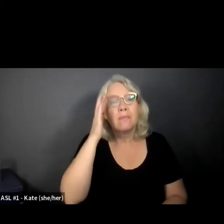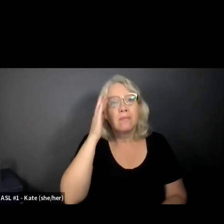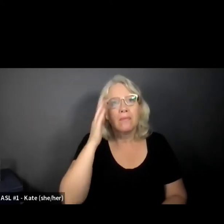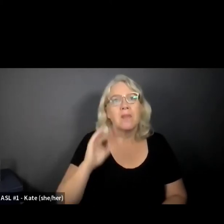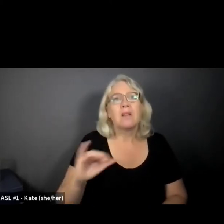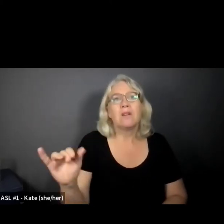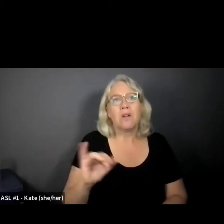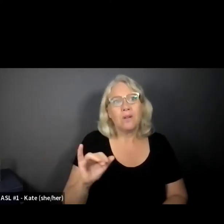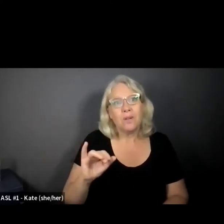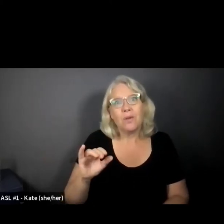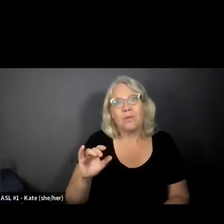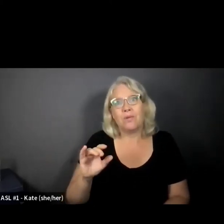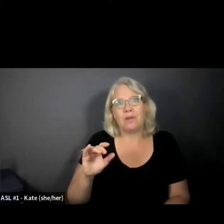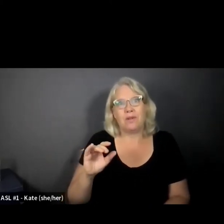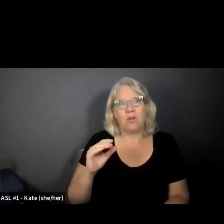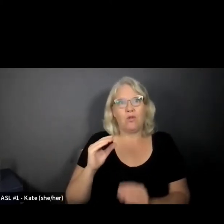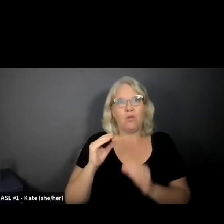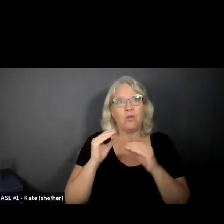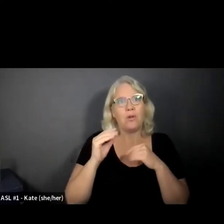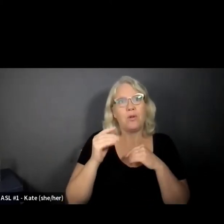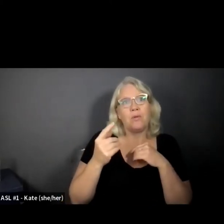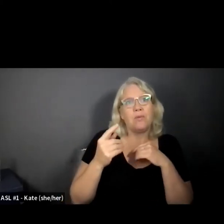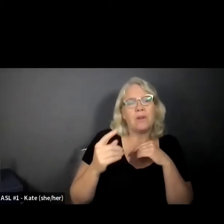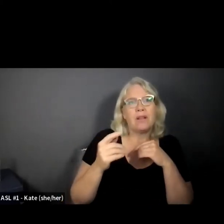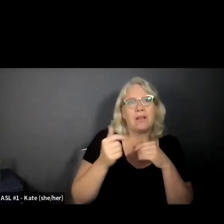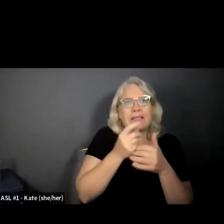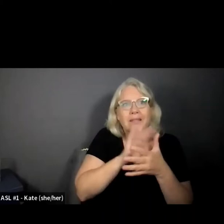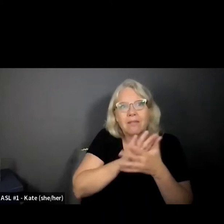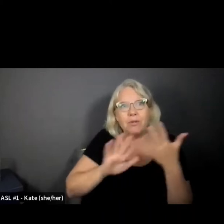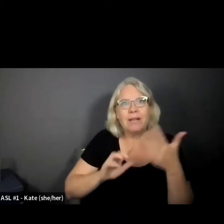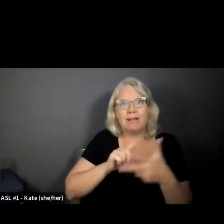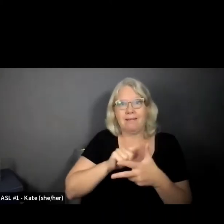ROXANNE MYKITIUK, WADE POZIOMKA AND RICK WELLAND.